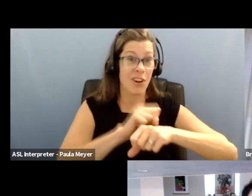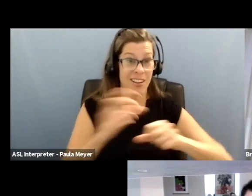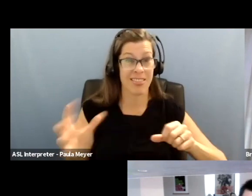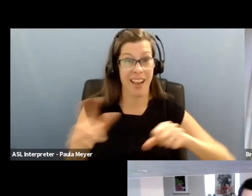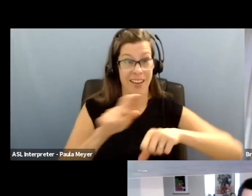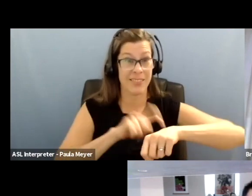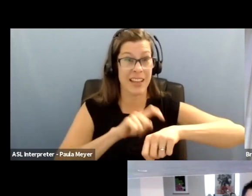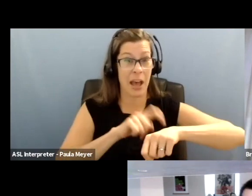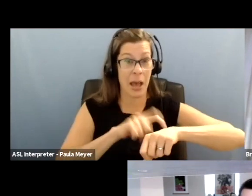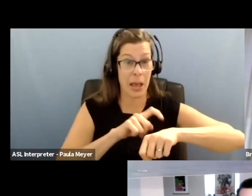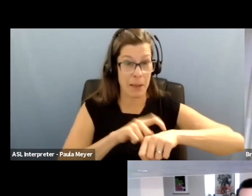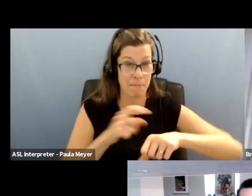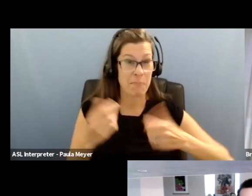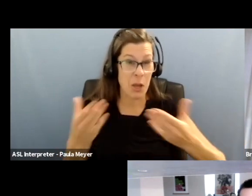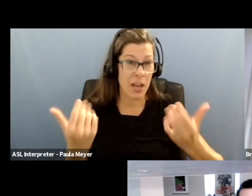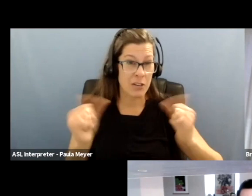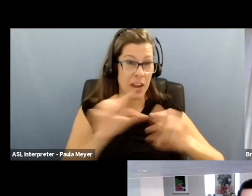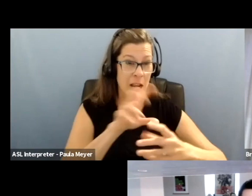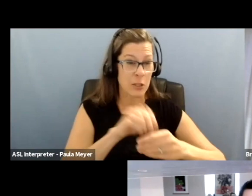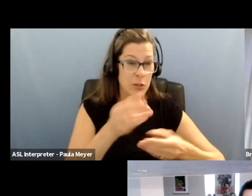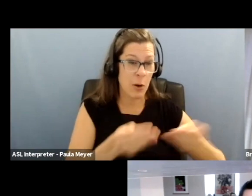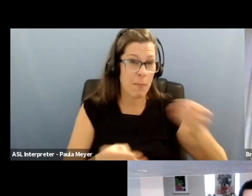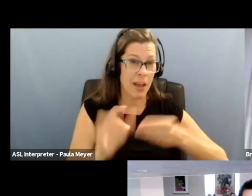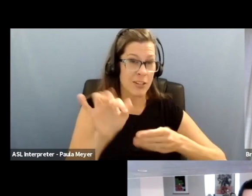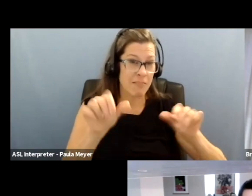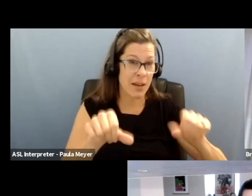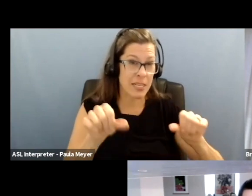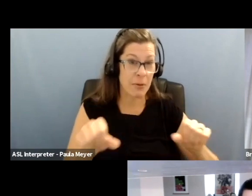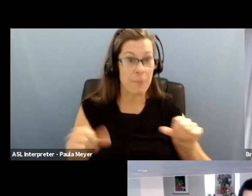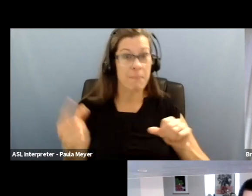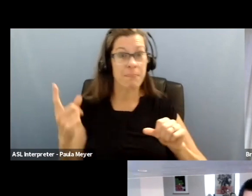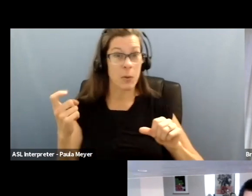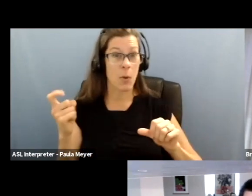You can I think we have time for about one more question for Eddie. Andy, do you have another really juicy one?